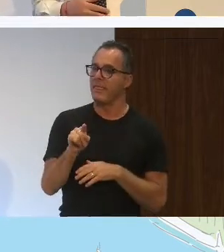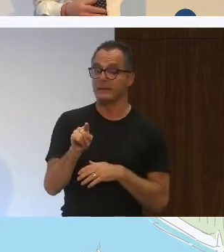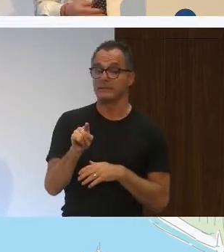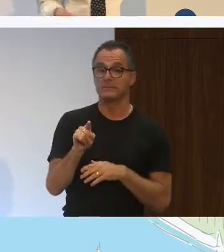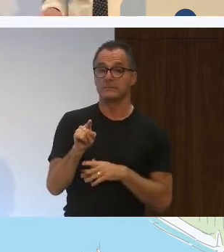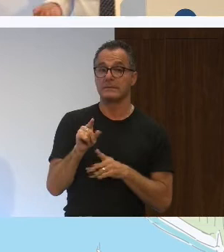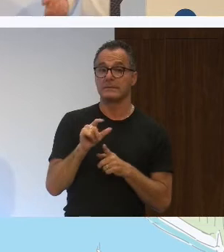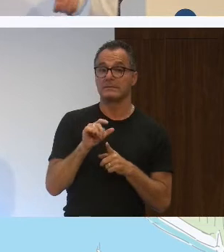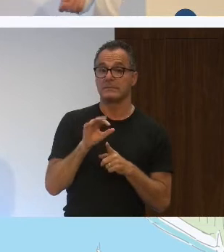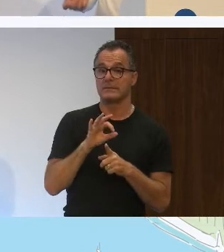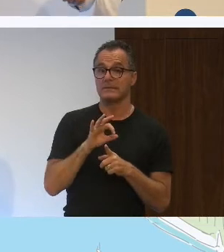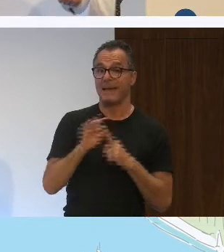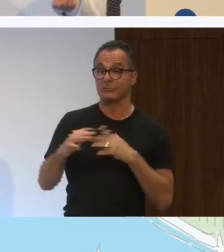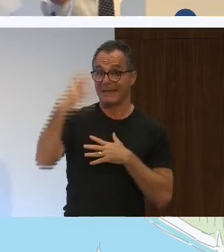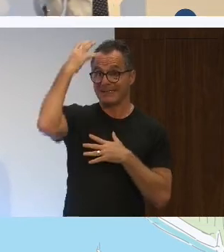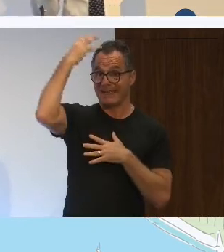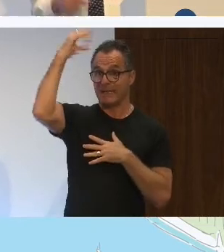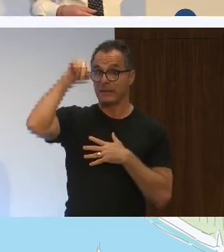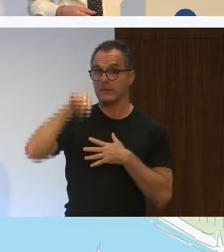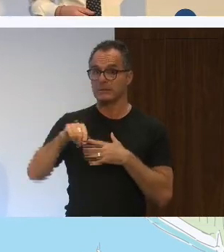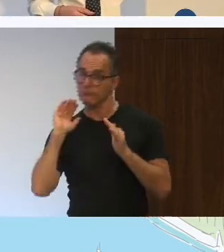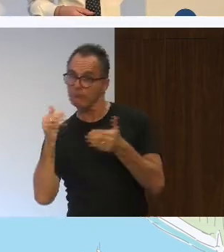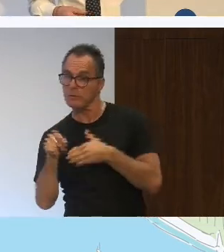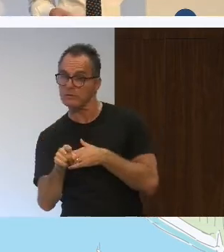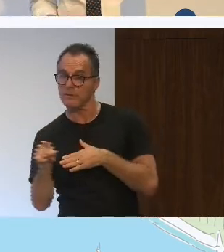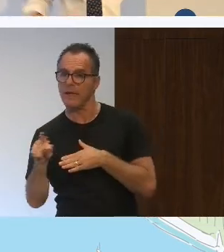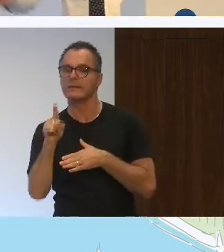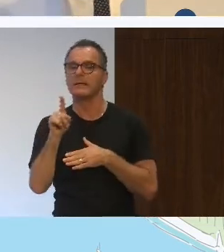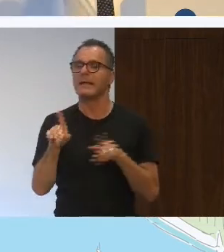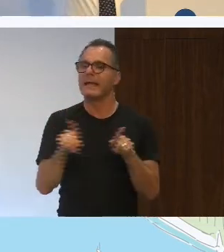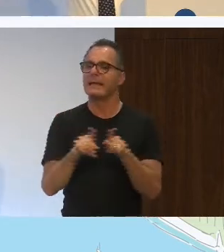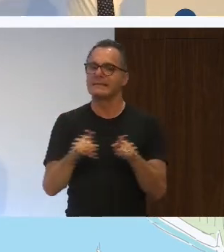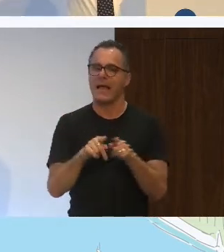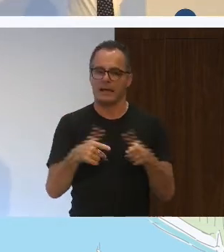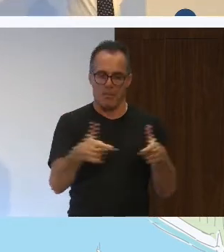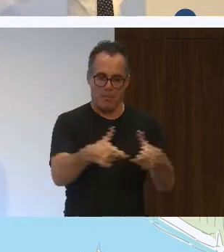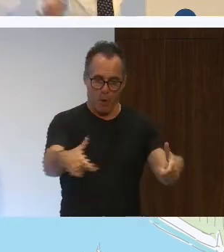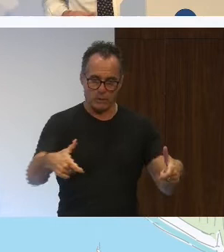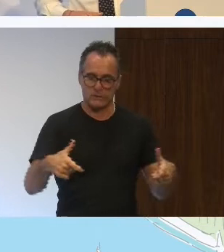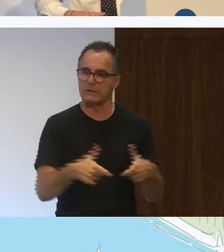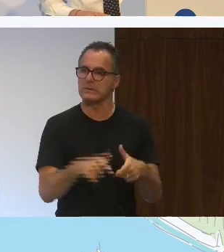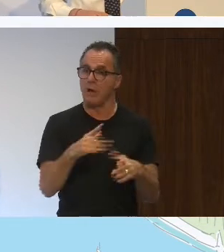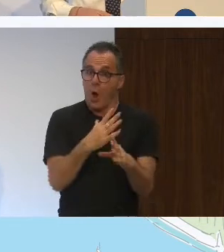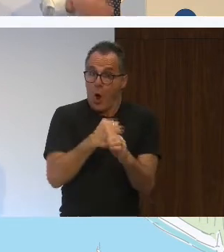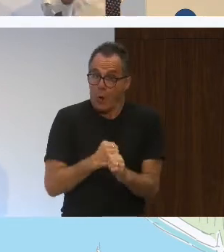But essentially it's it's the size of sort of a tissue box and you hold it when you're getting a migraine with aura you